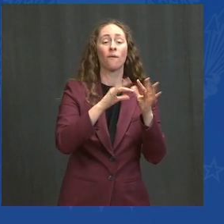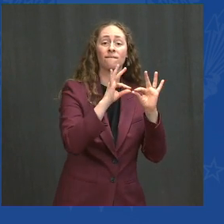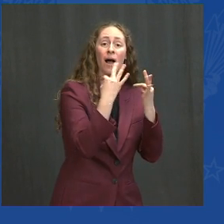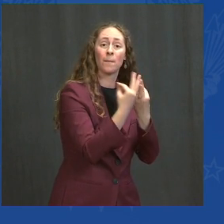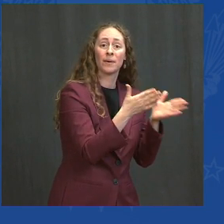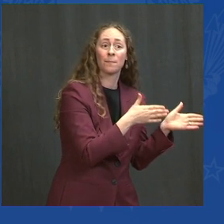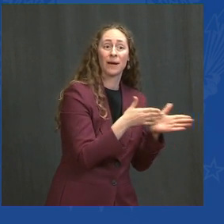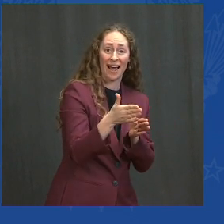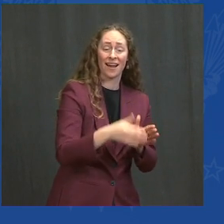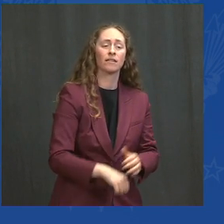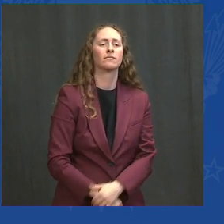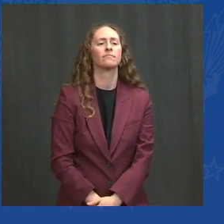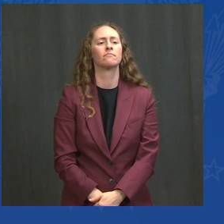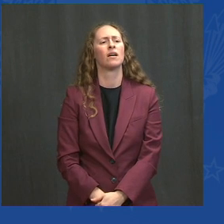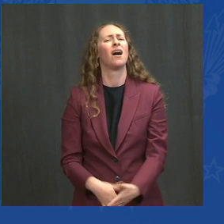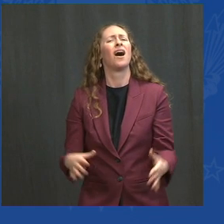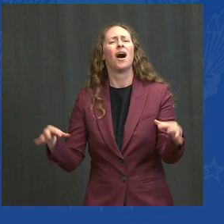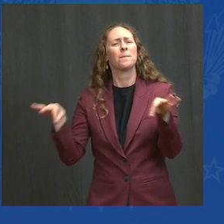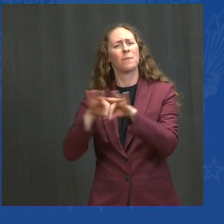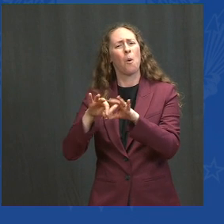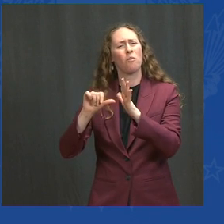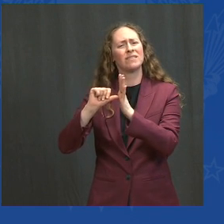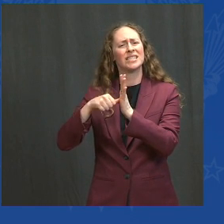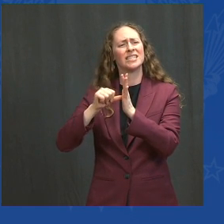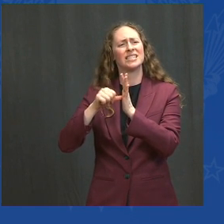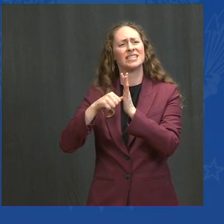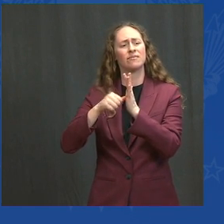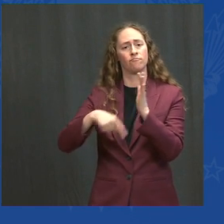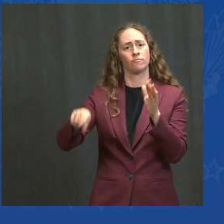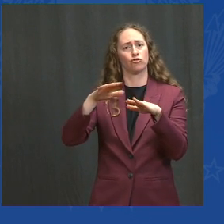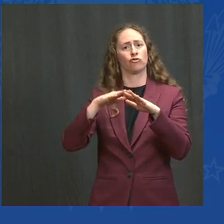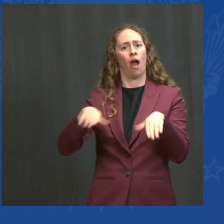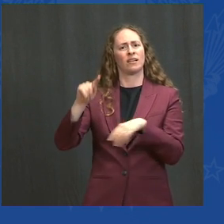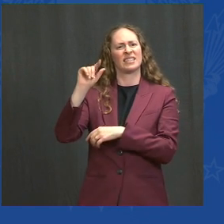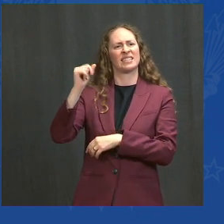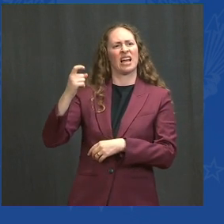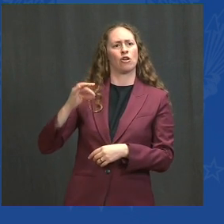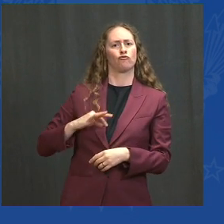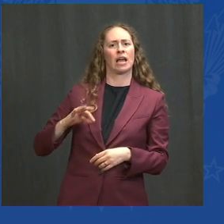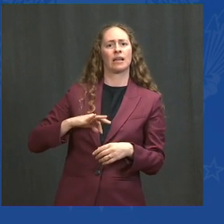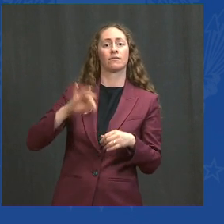is extending the Child Tax Credit, which will significantly benefit middle-class